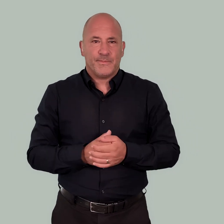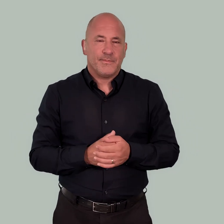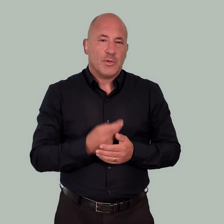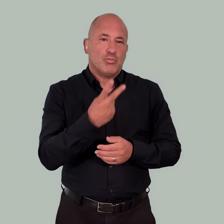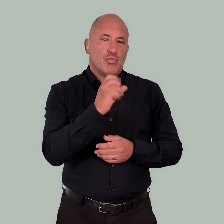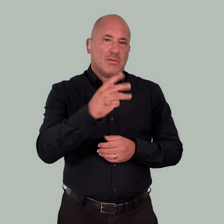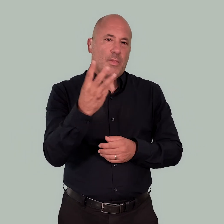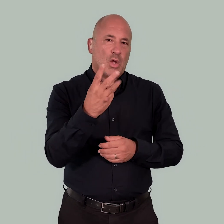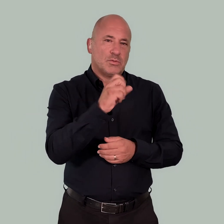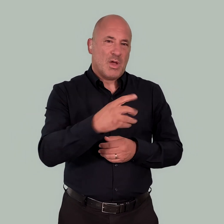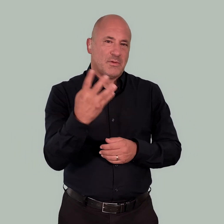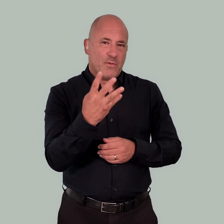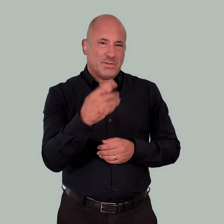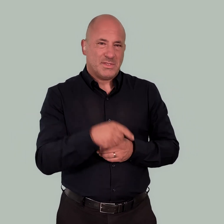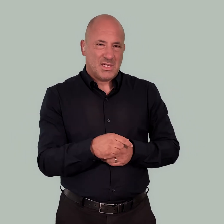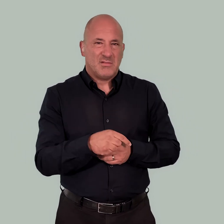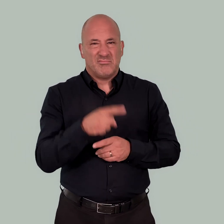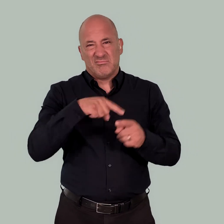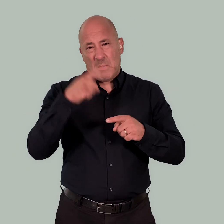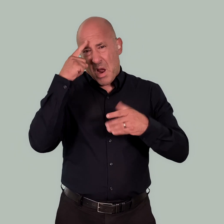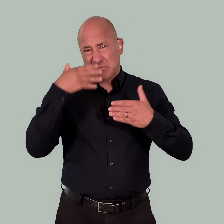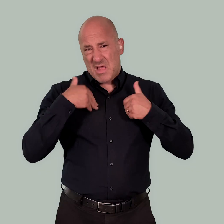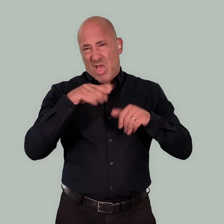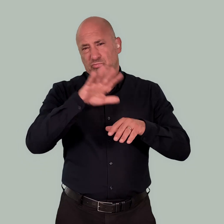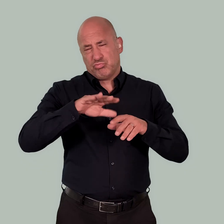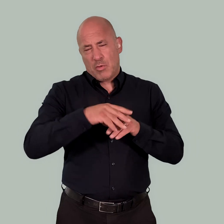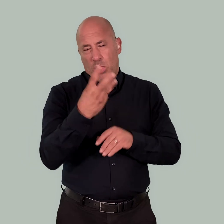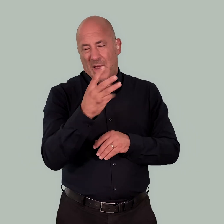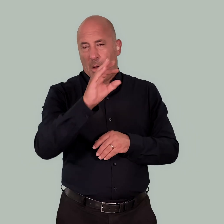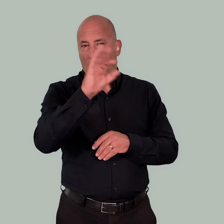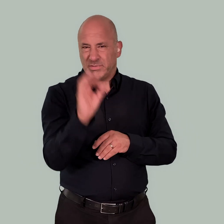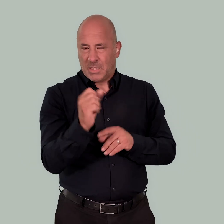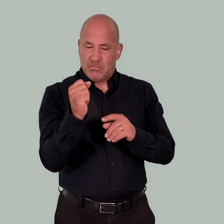In 2013/14 around 3 per cent of working age people